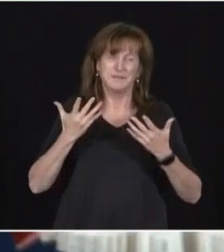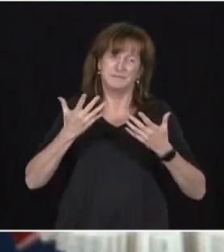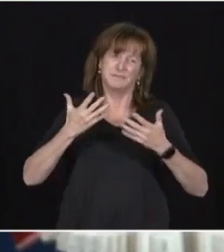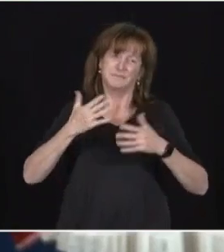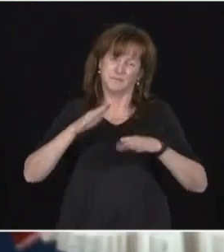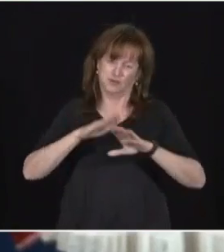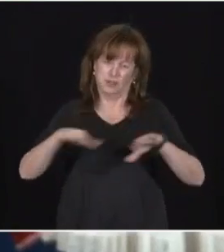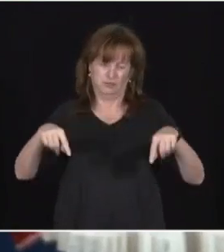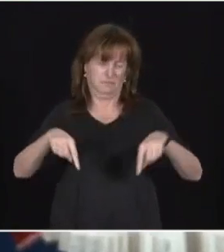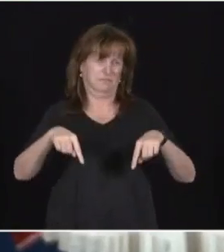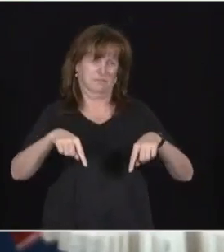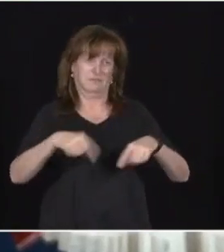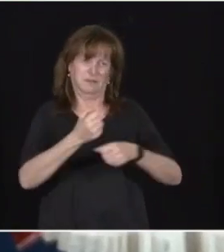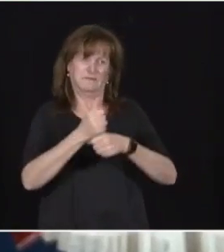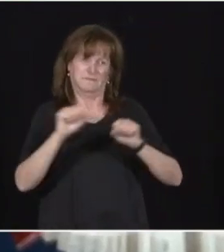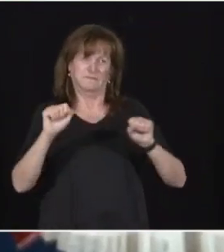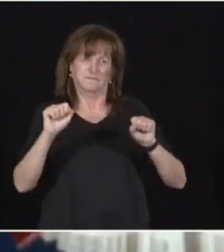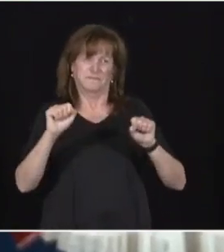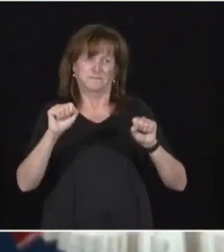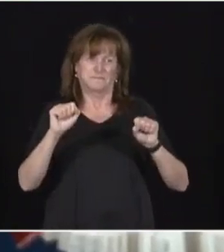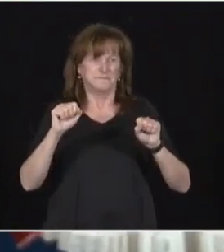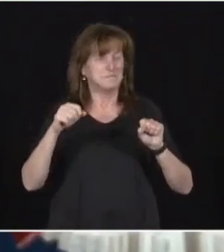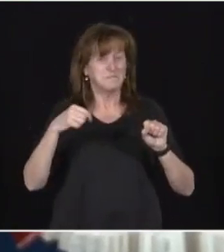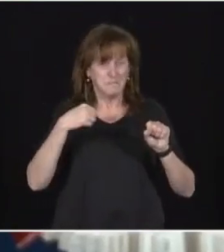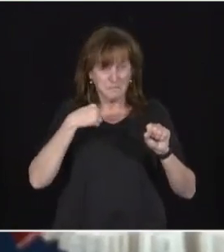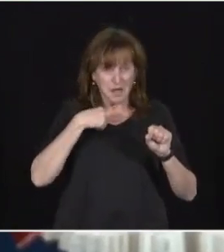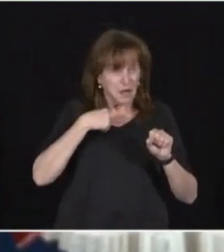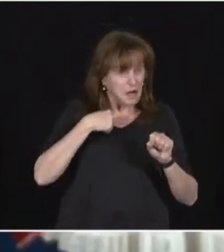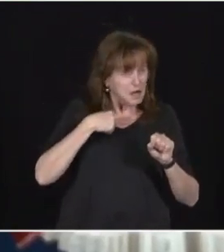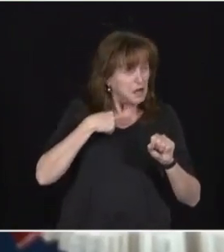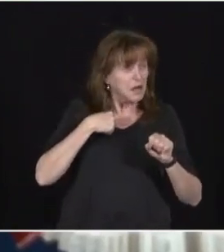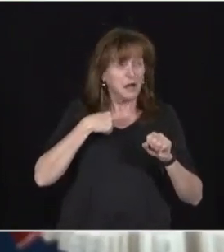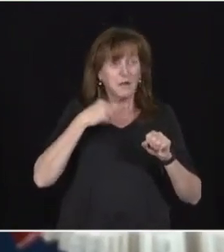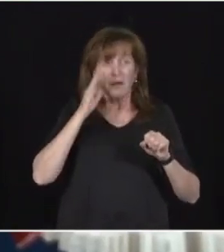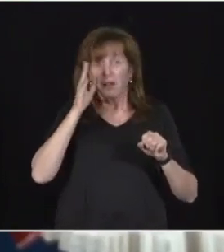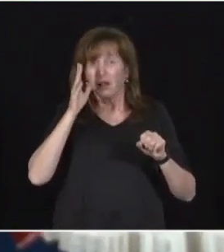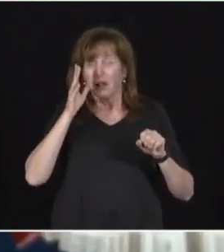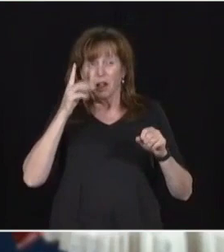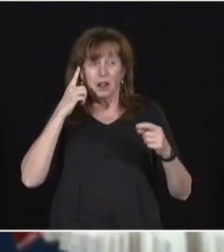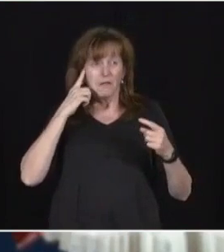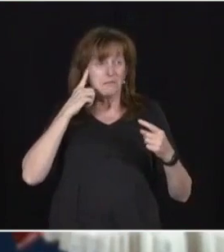Good afternoon, the safety of our children is the top